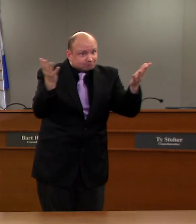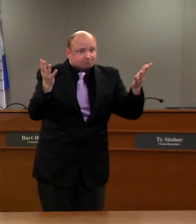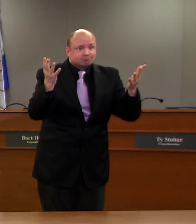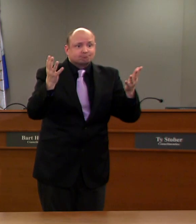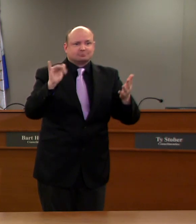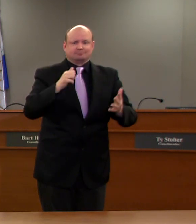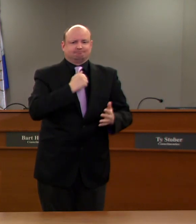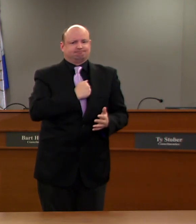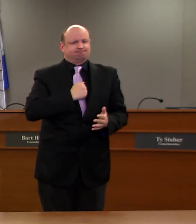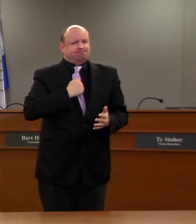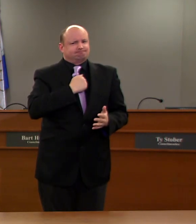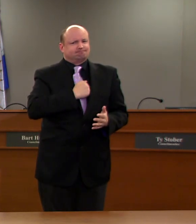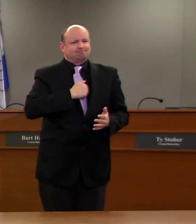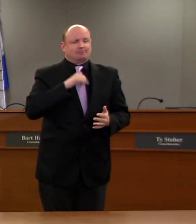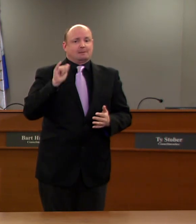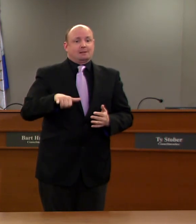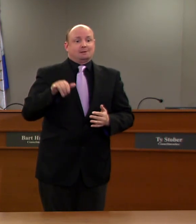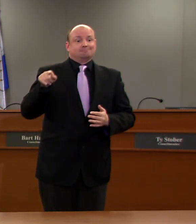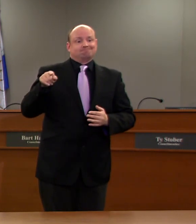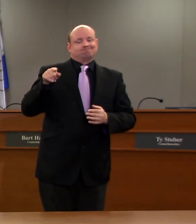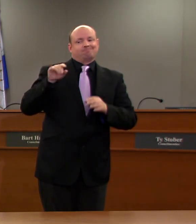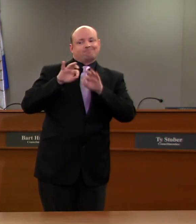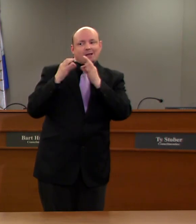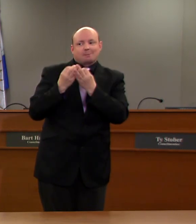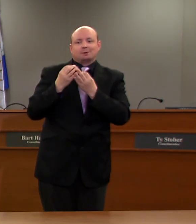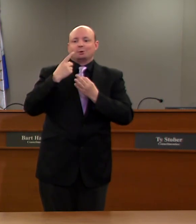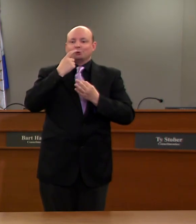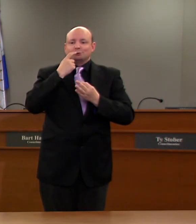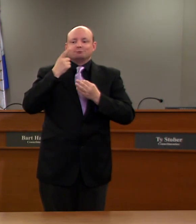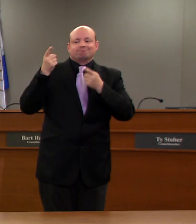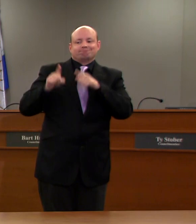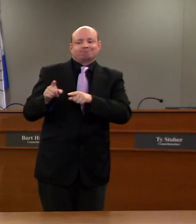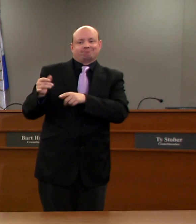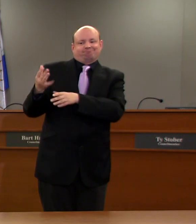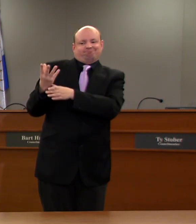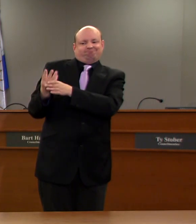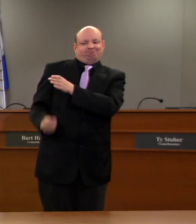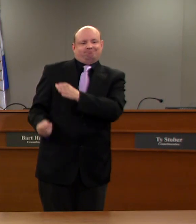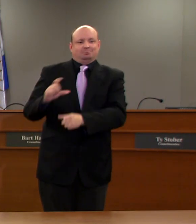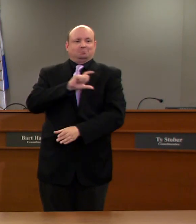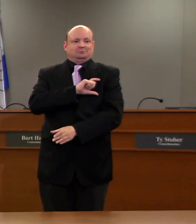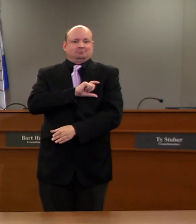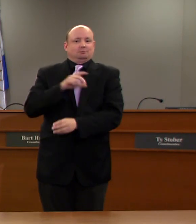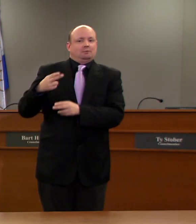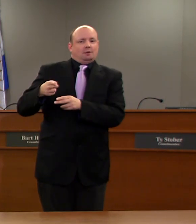colleagues of State Trooper Justin Schaffer who died in the line of duty this week.